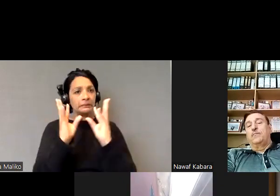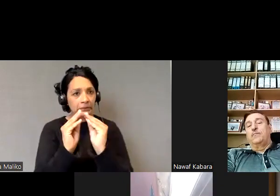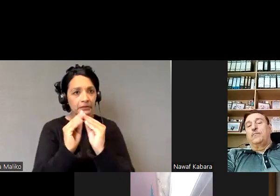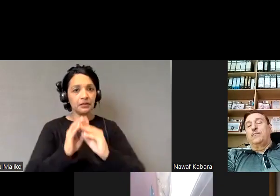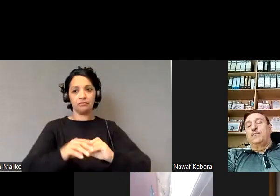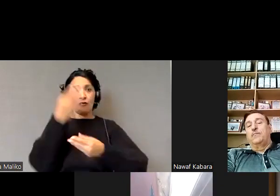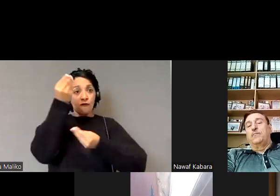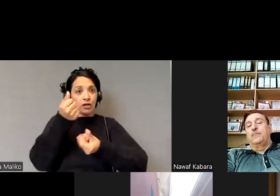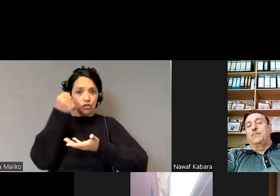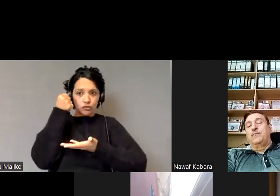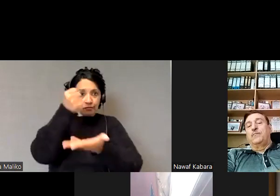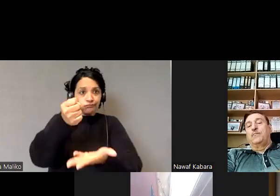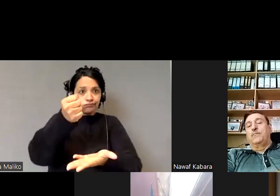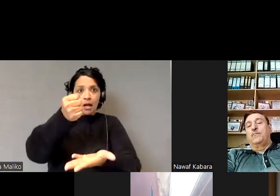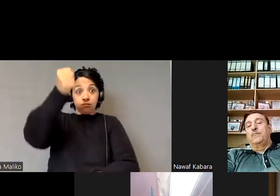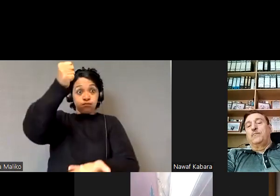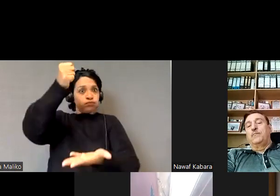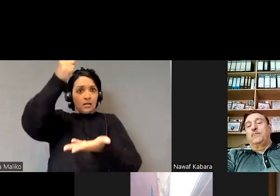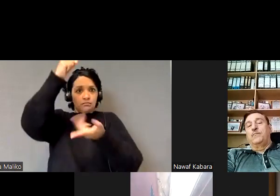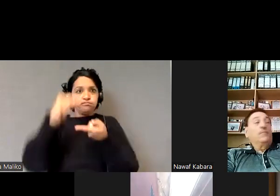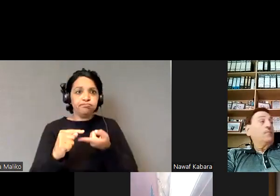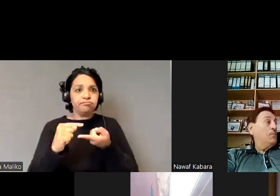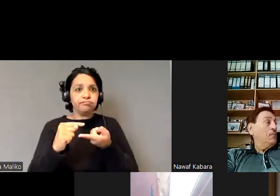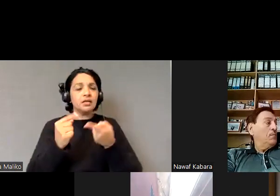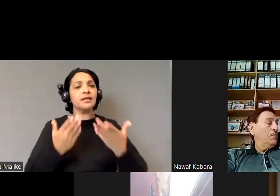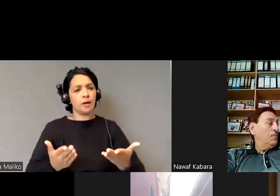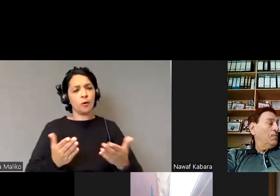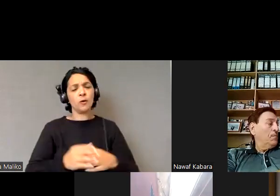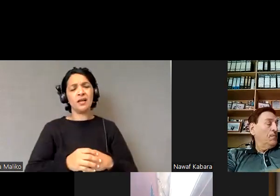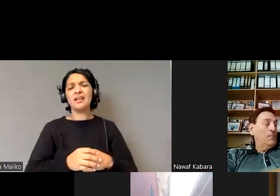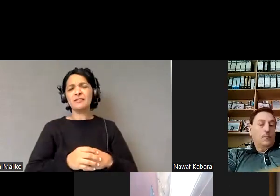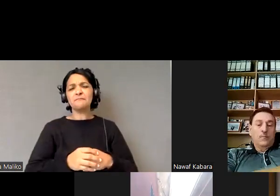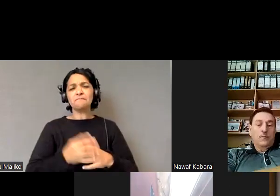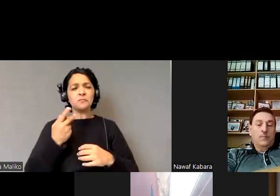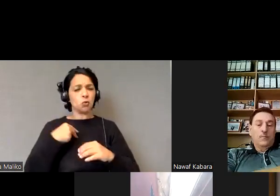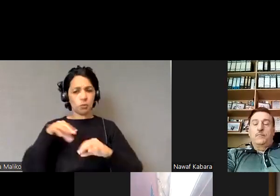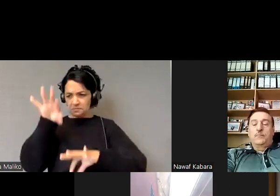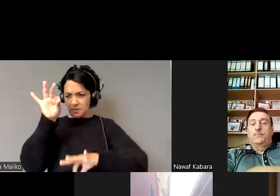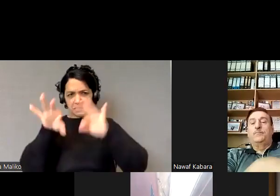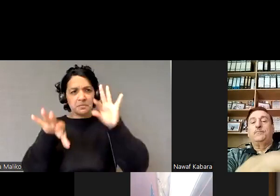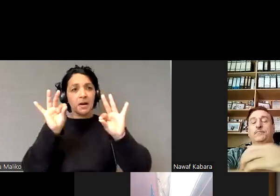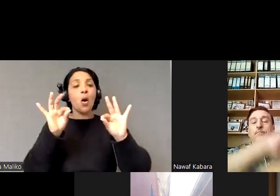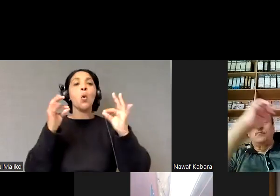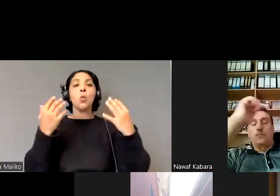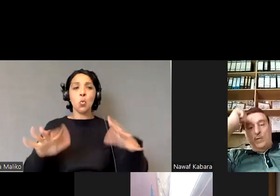With all that said, it's clear across Ukraine for many different organisations of persons